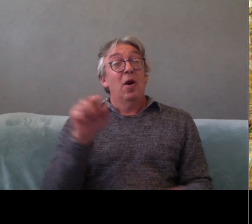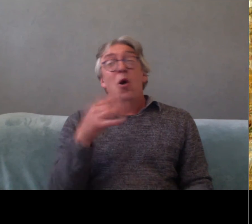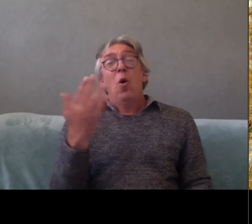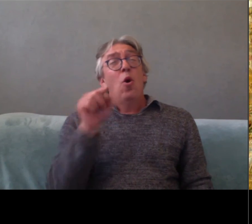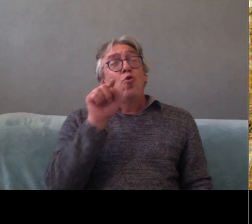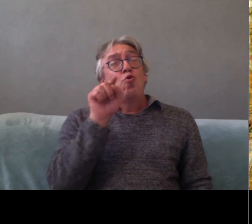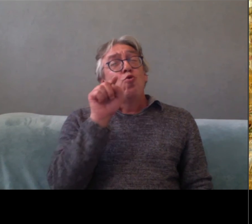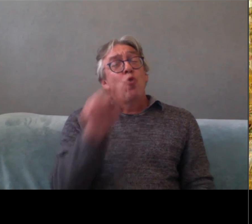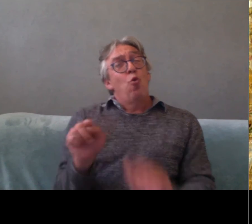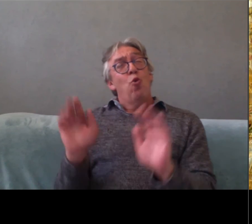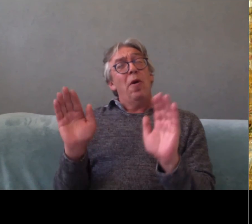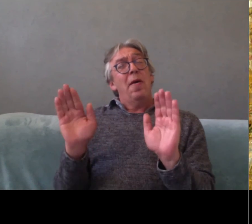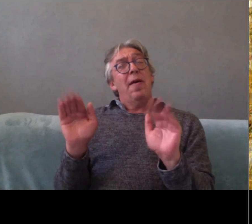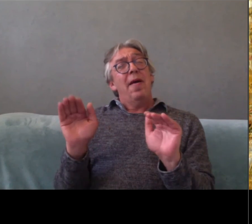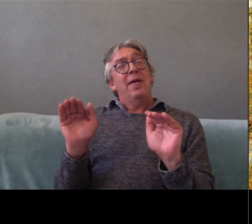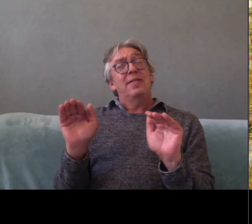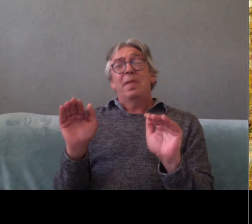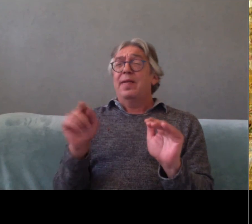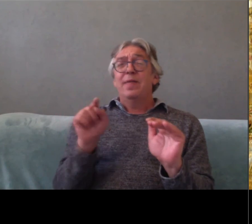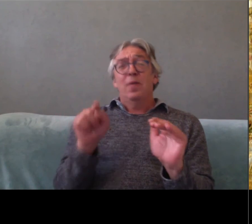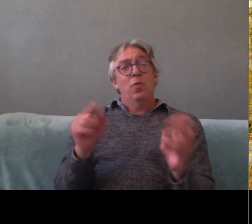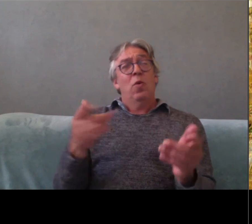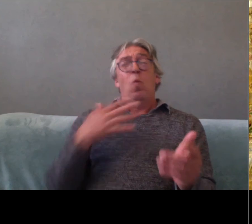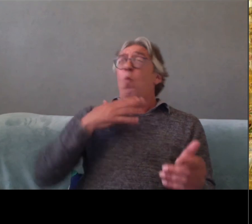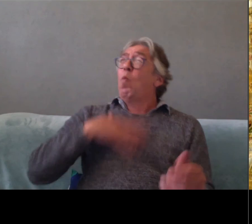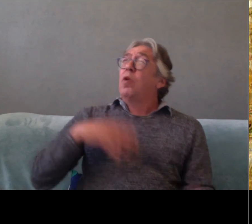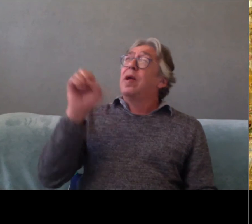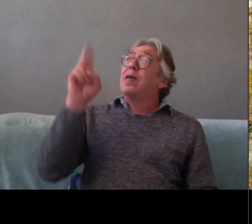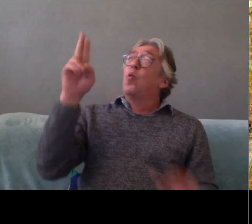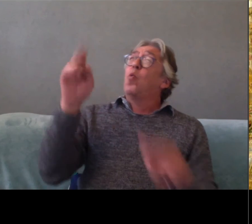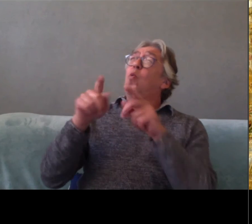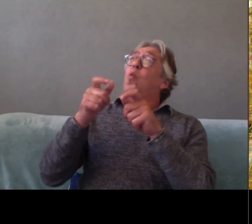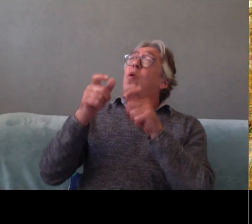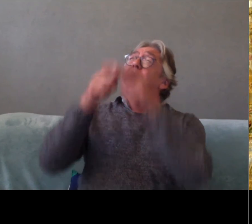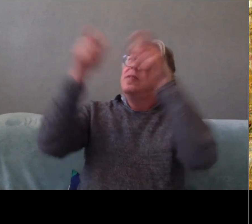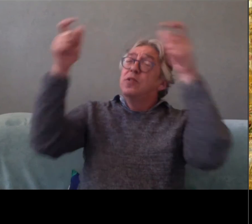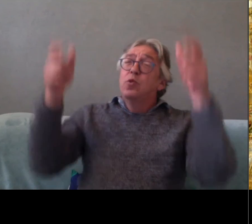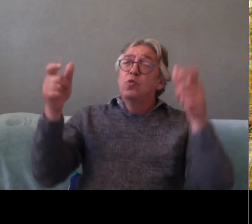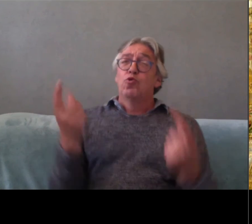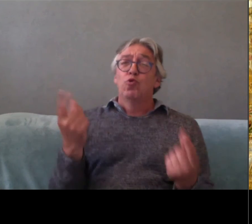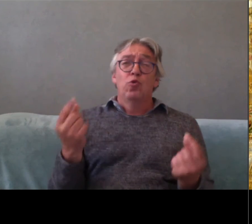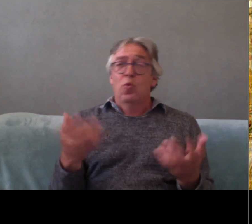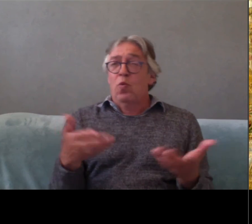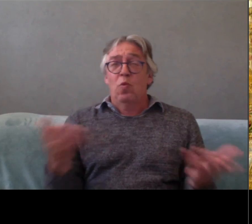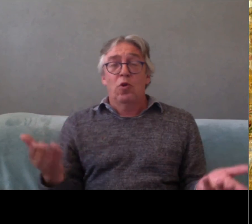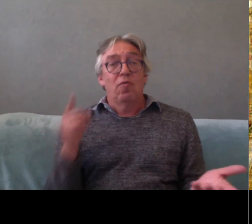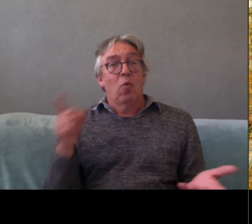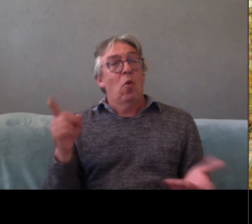that should be coming from the EU institutions, regarding the structural funds and the implementation.